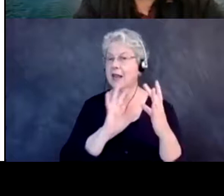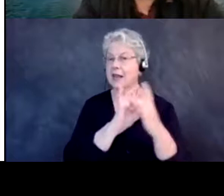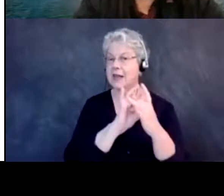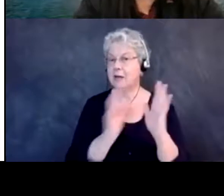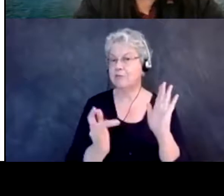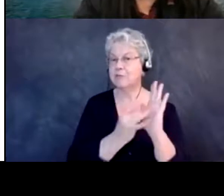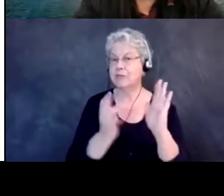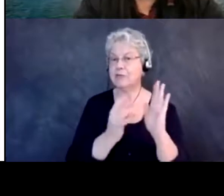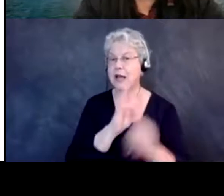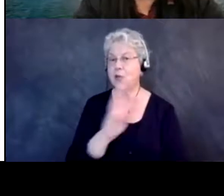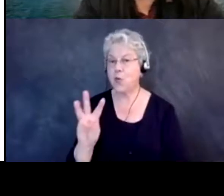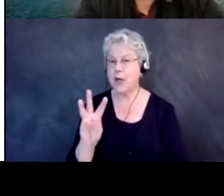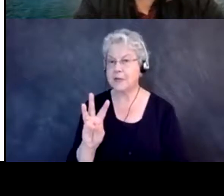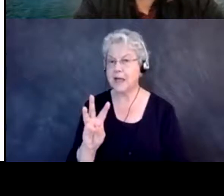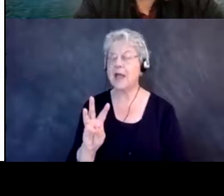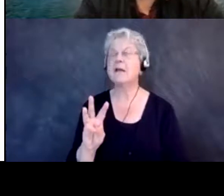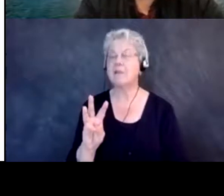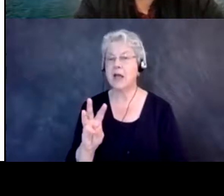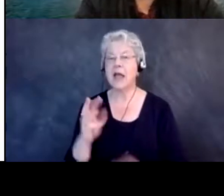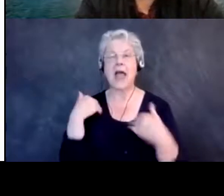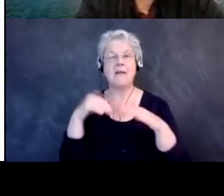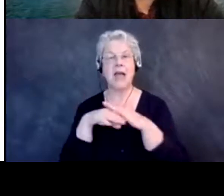and then they can click on that link, and then they can have access to each of those plan.